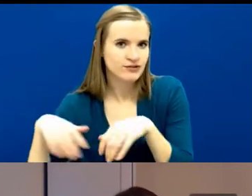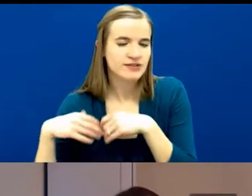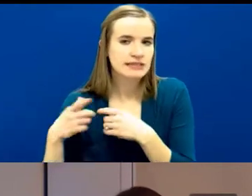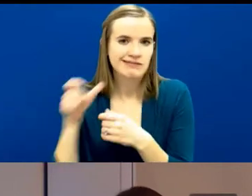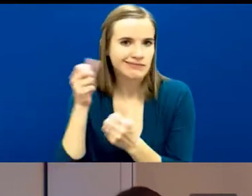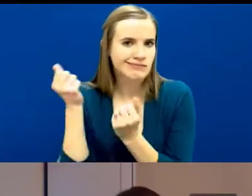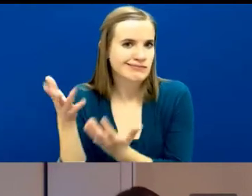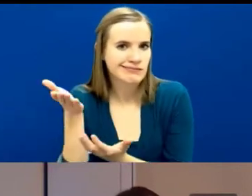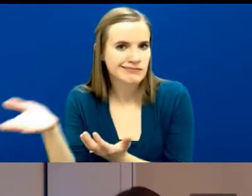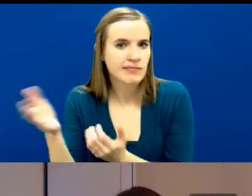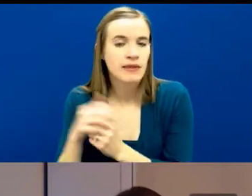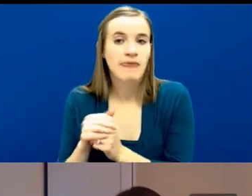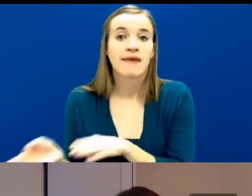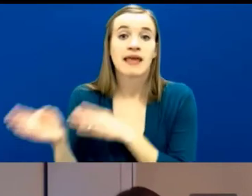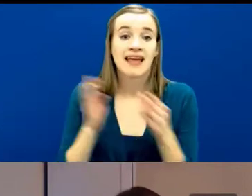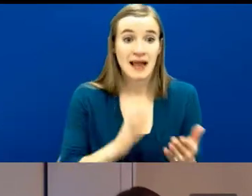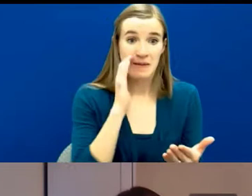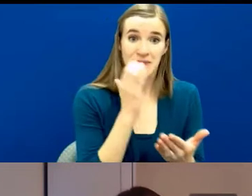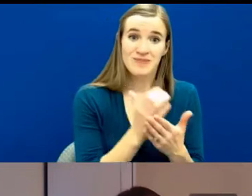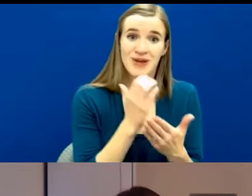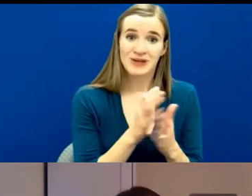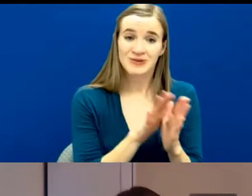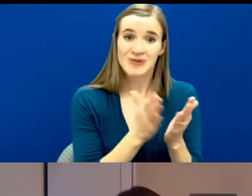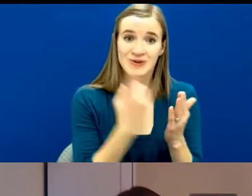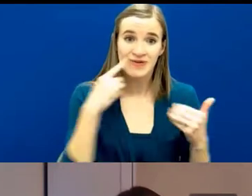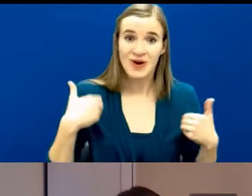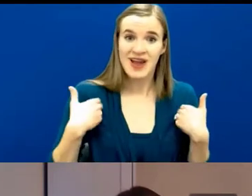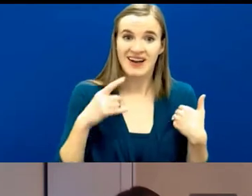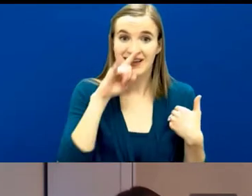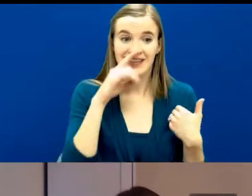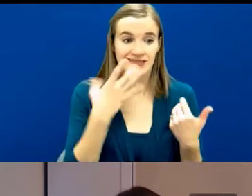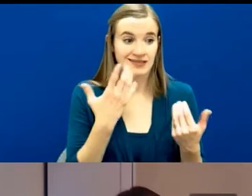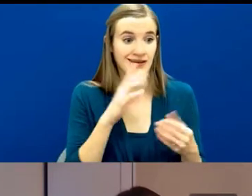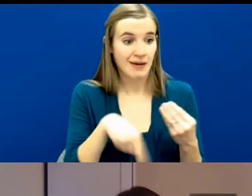in terms of picture books, there has been very, very little but Jennifer, I